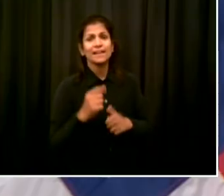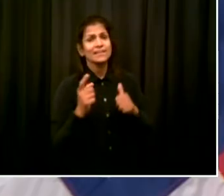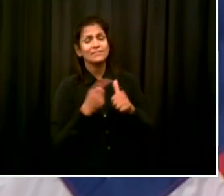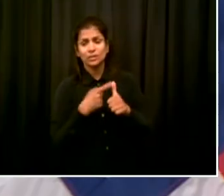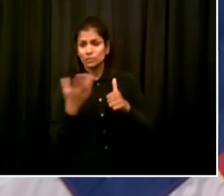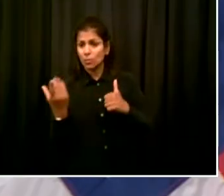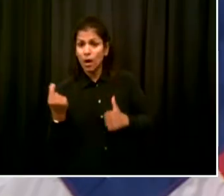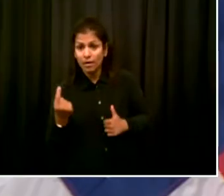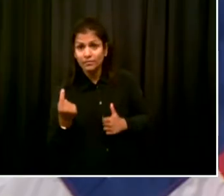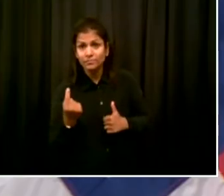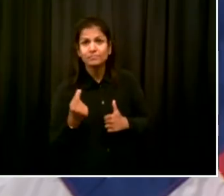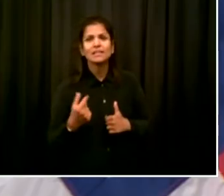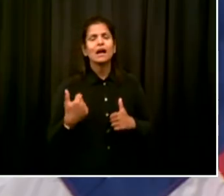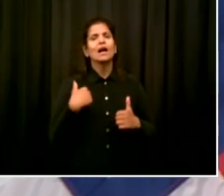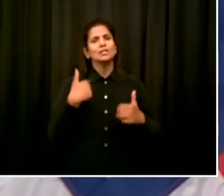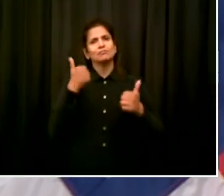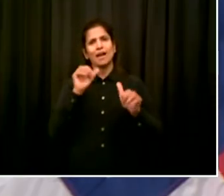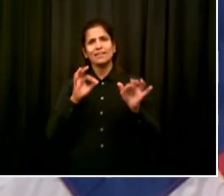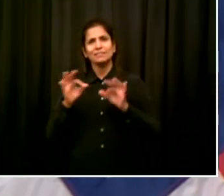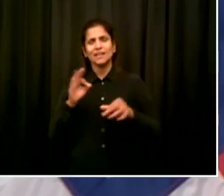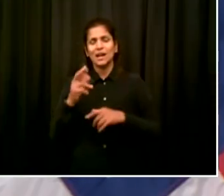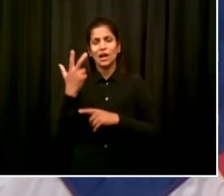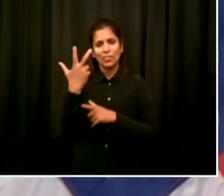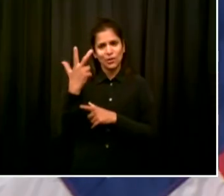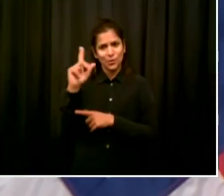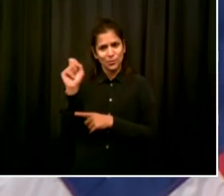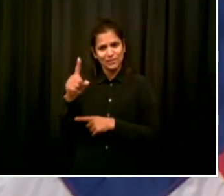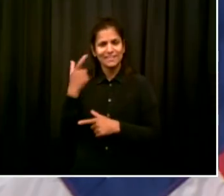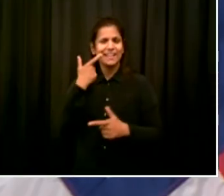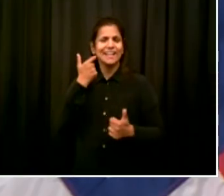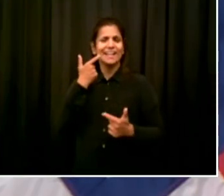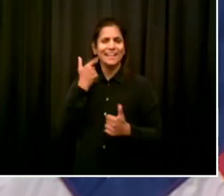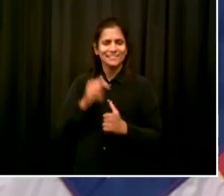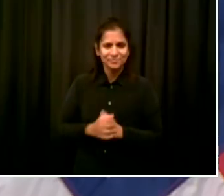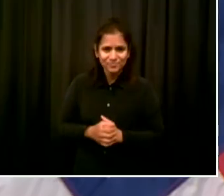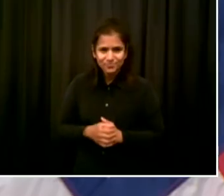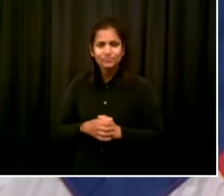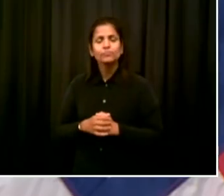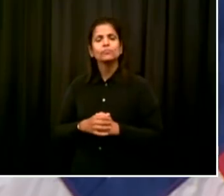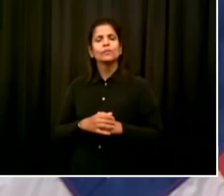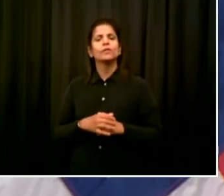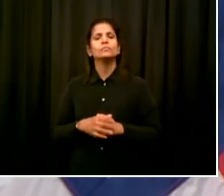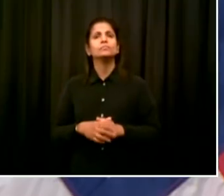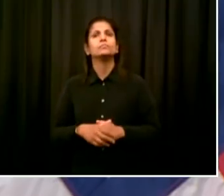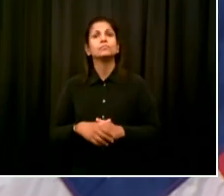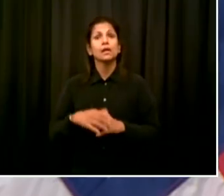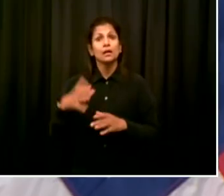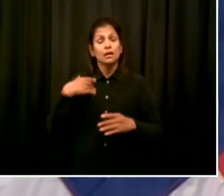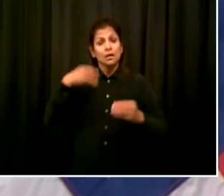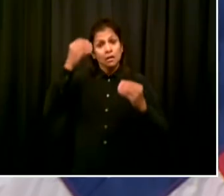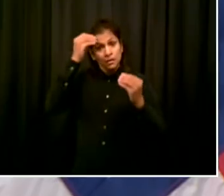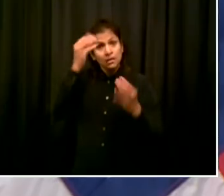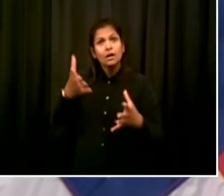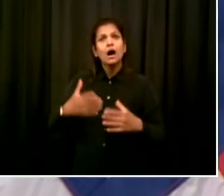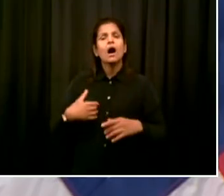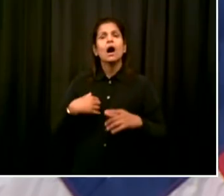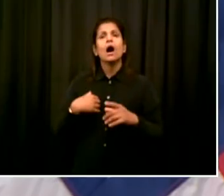OF OFFICERS AND LOCATIONS OF THE COMMISSIONER WILL GIVE YOU